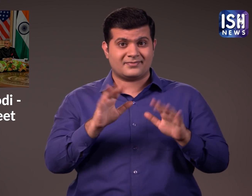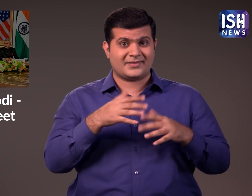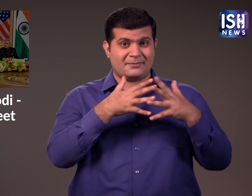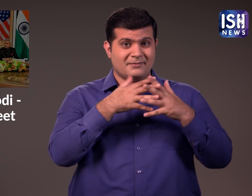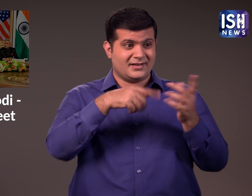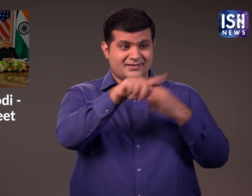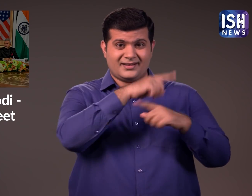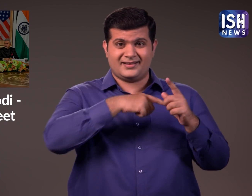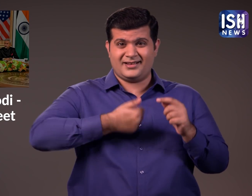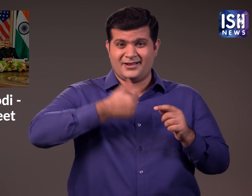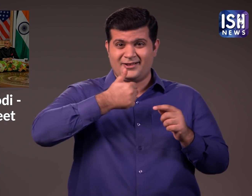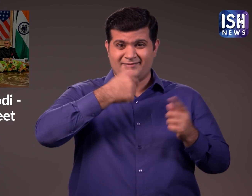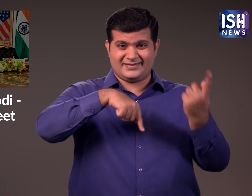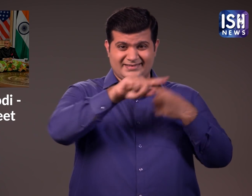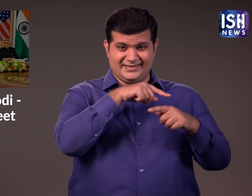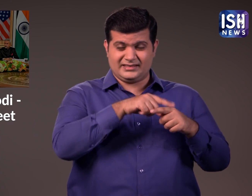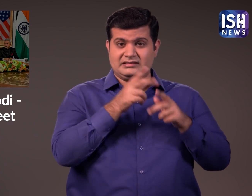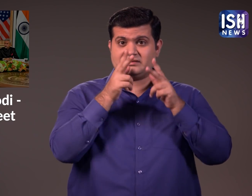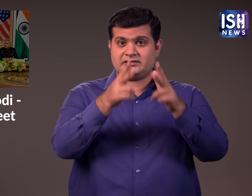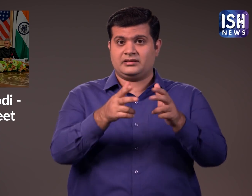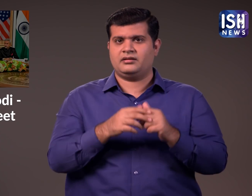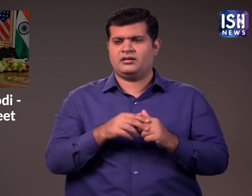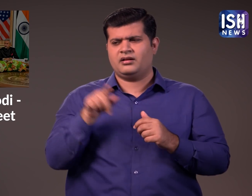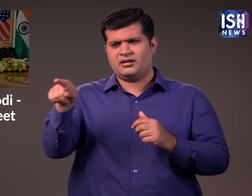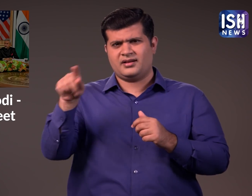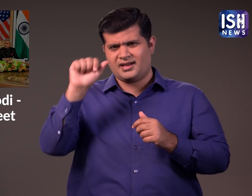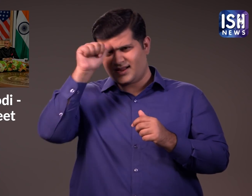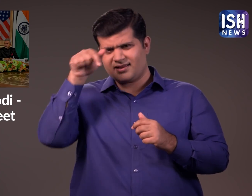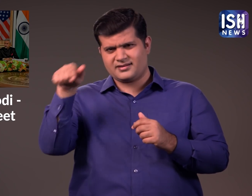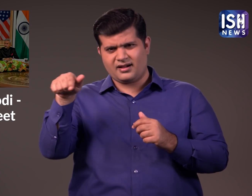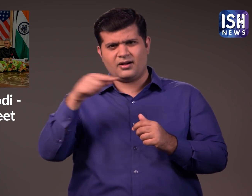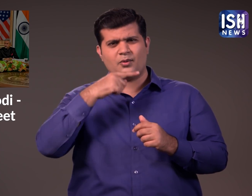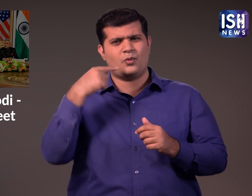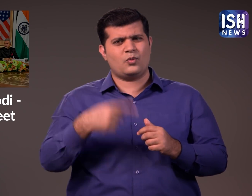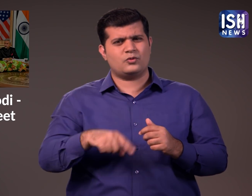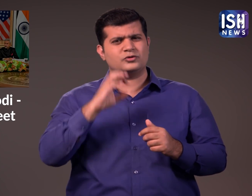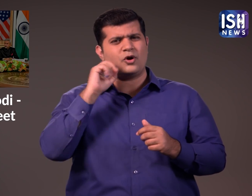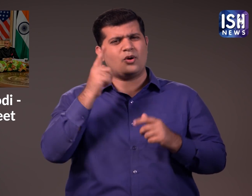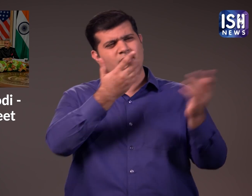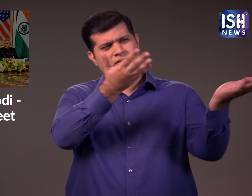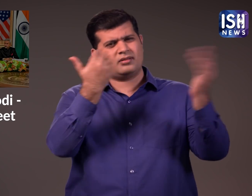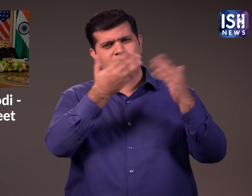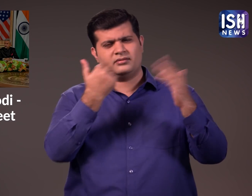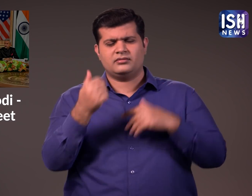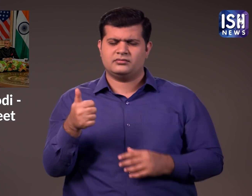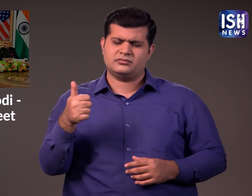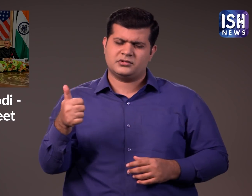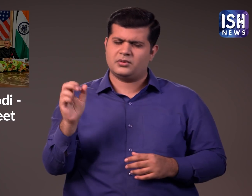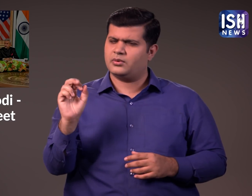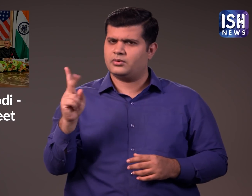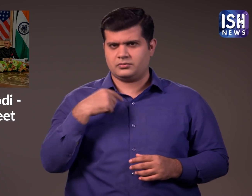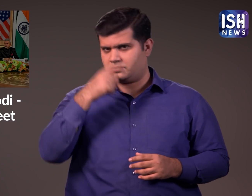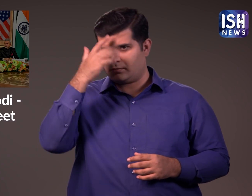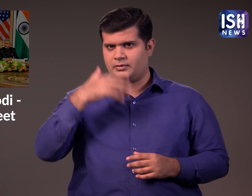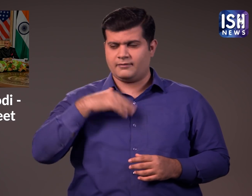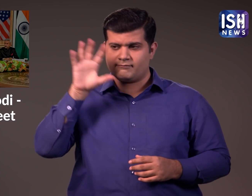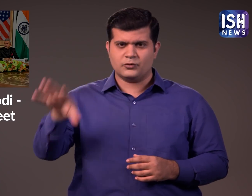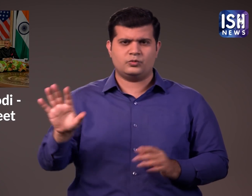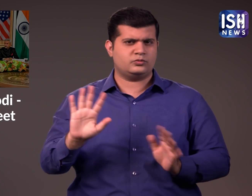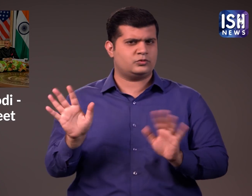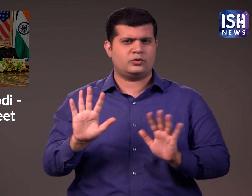The US officials said, "We are not going to tell India to stop getting oil from Russia. We are not going to force them.